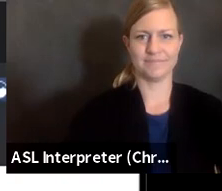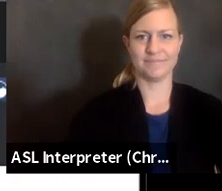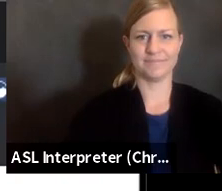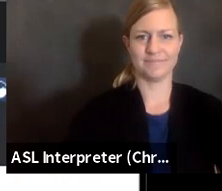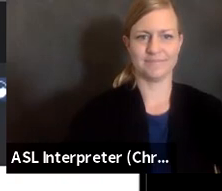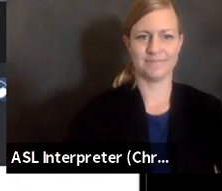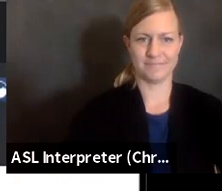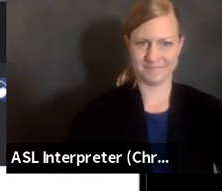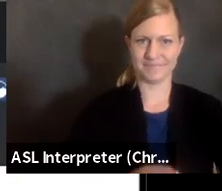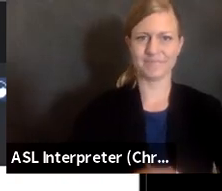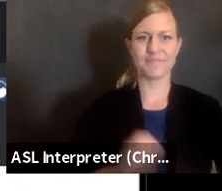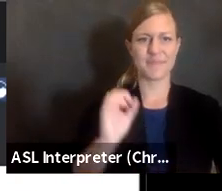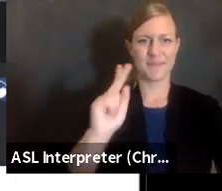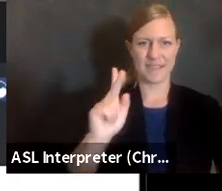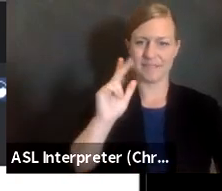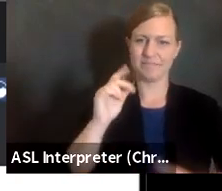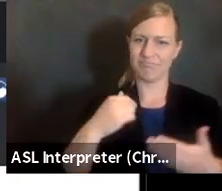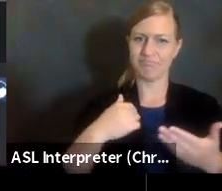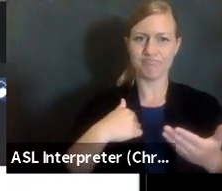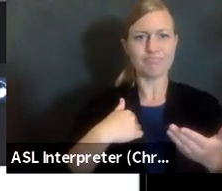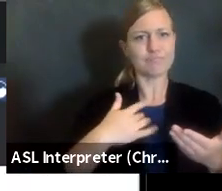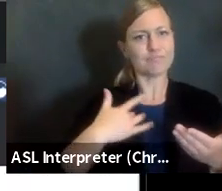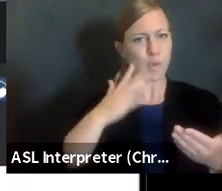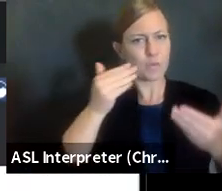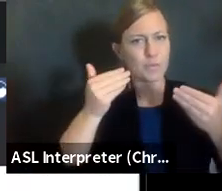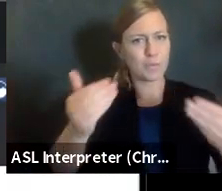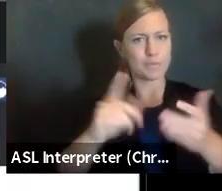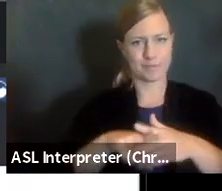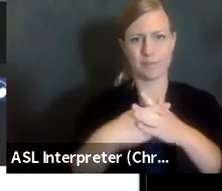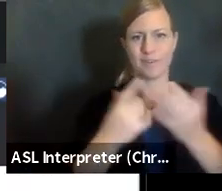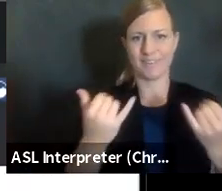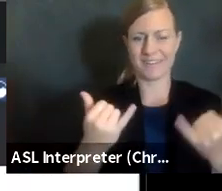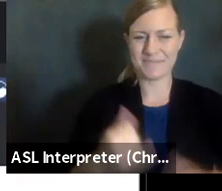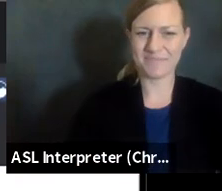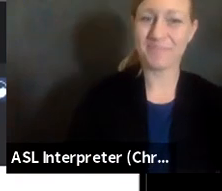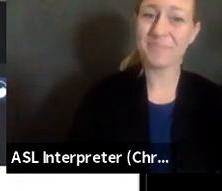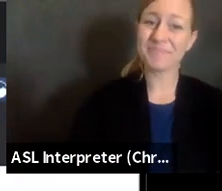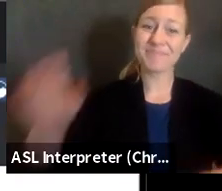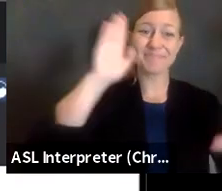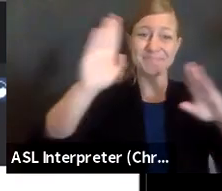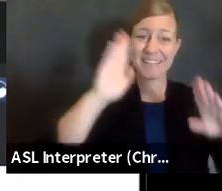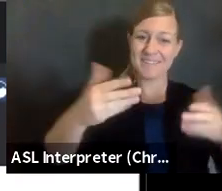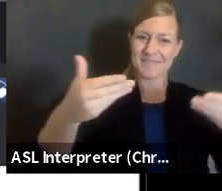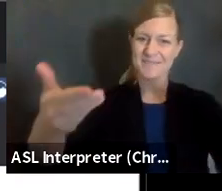ESD 112 - Katherine Livick: Alright, I think we're going to get started. Welcome, everybody. Thank you for joining us today.